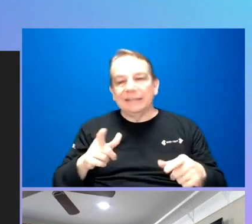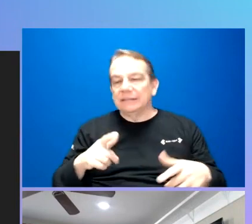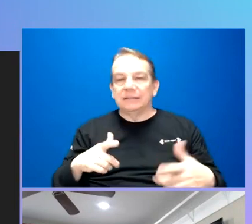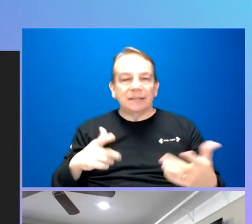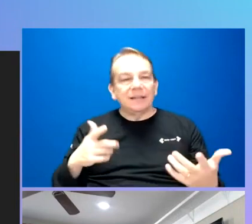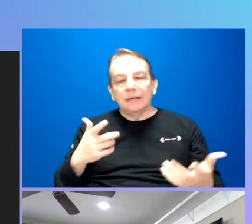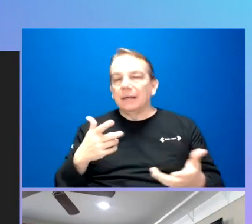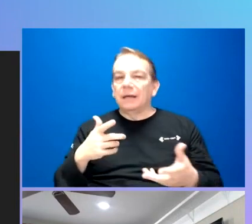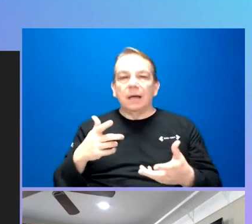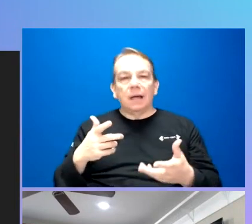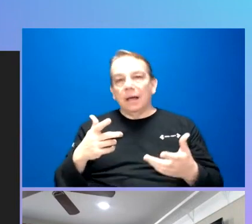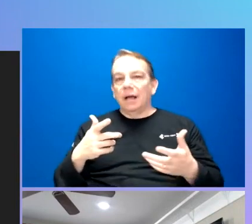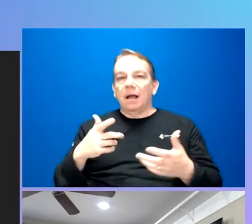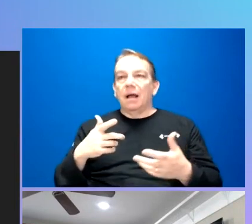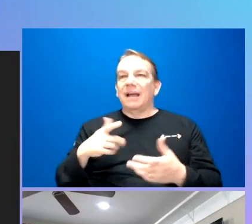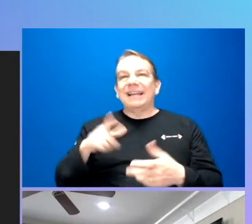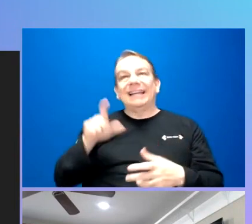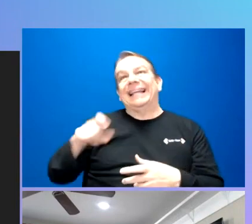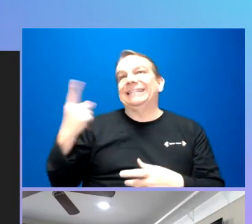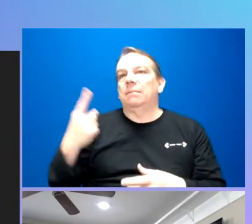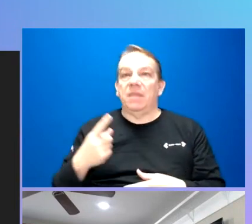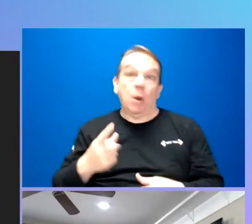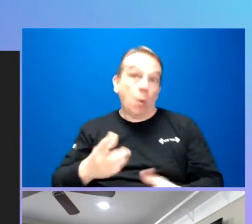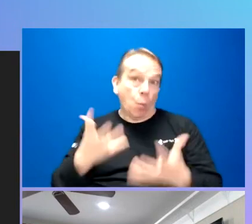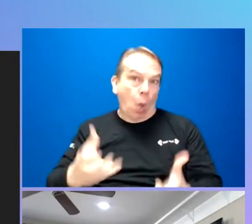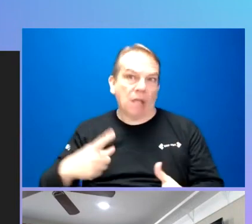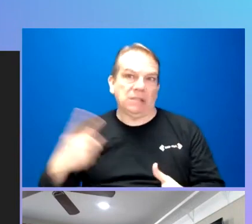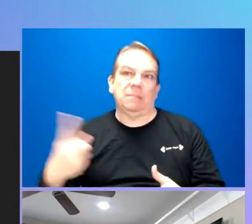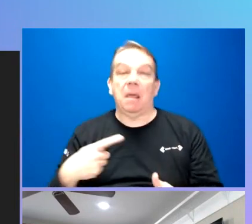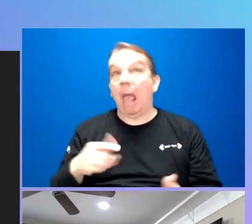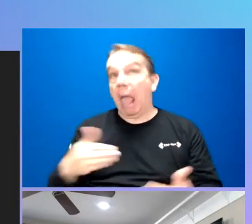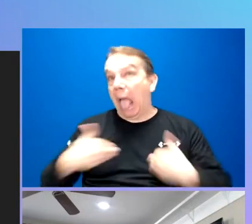or go by with with support teams. The admins, the executive